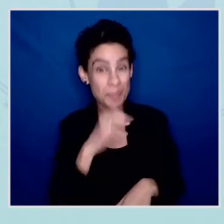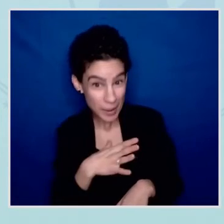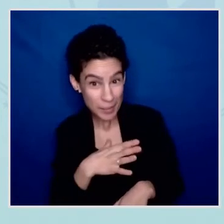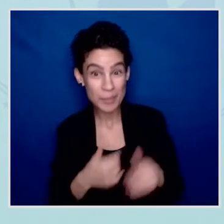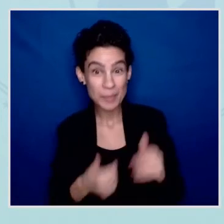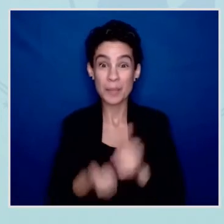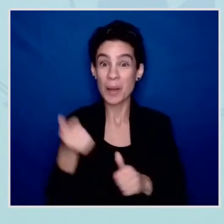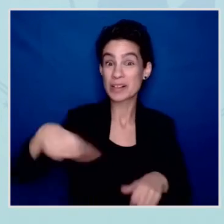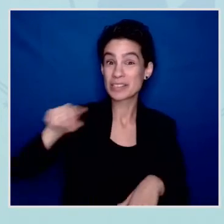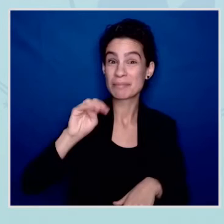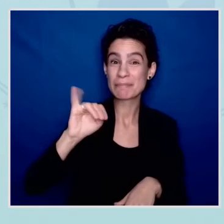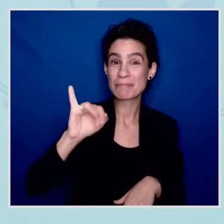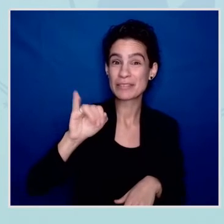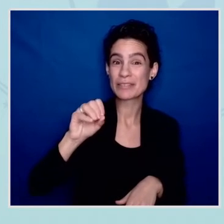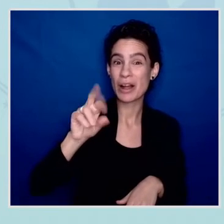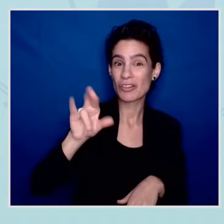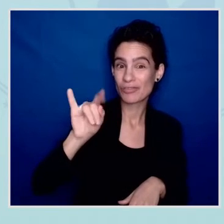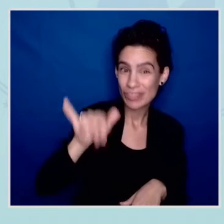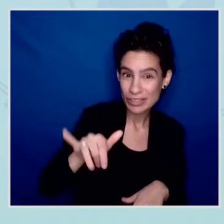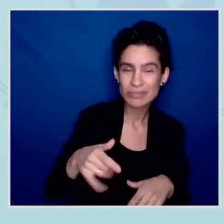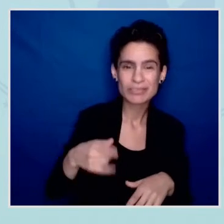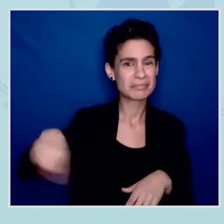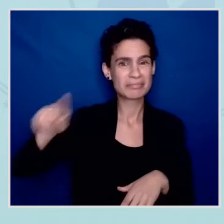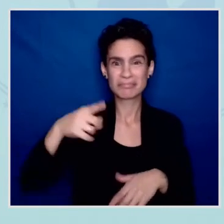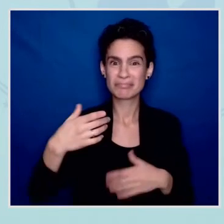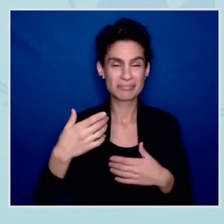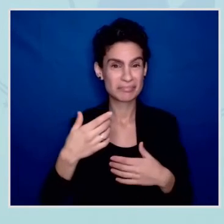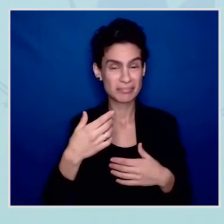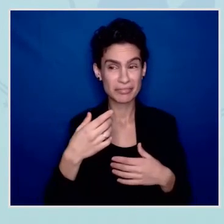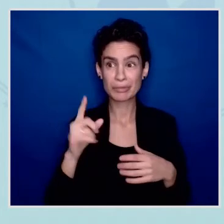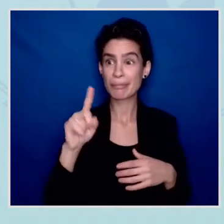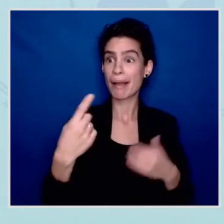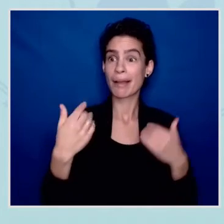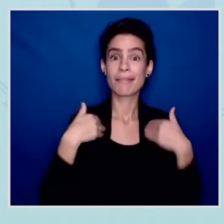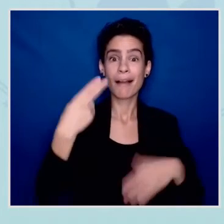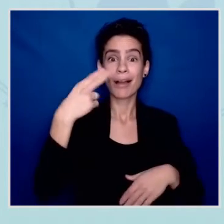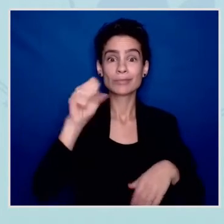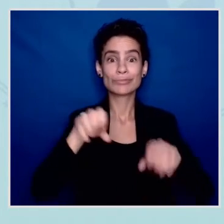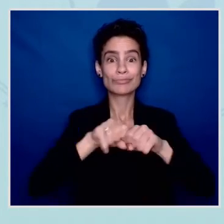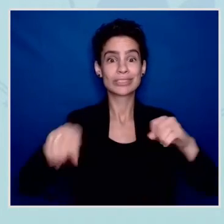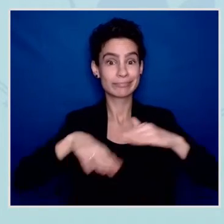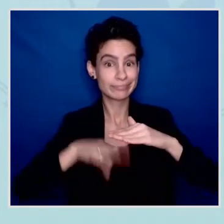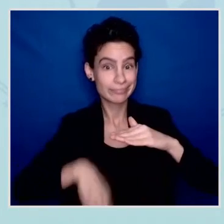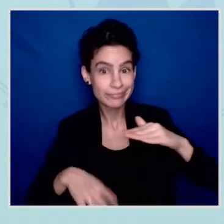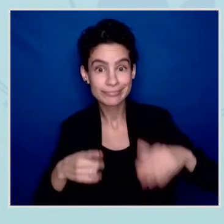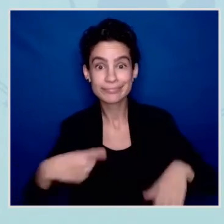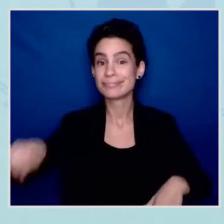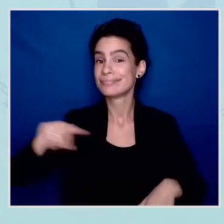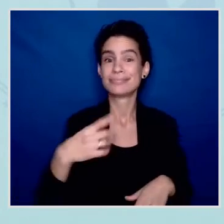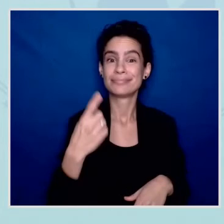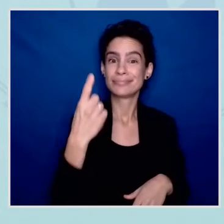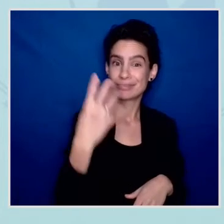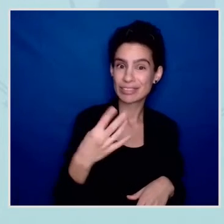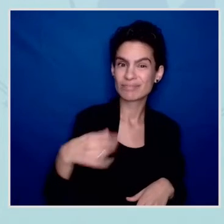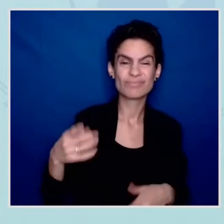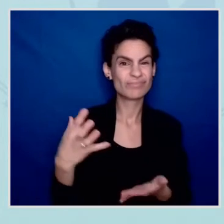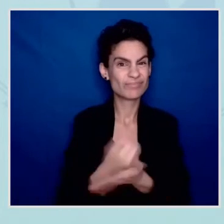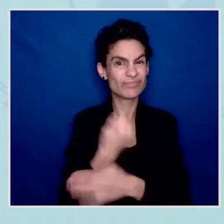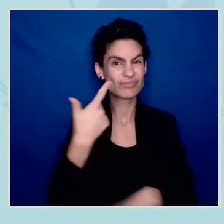PEOPLE THEY CAME BACK, 53, 55 PEOPLE, THEY ALL HAPPENED TO BE